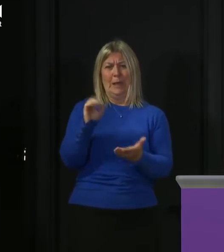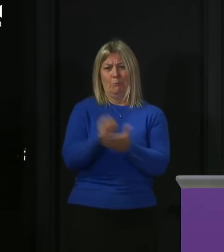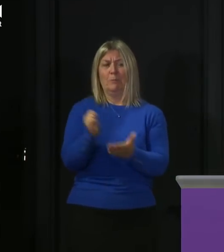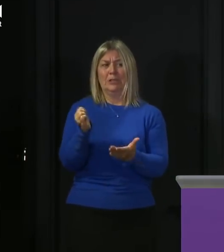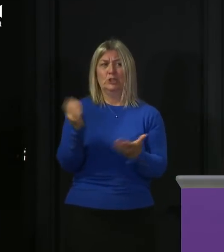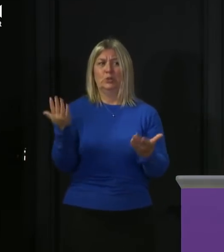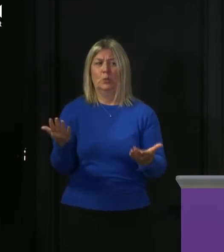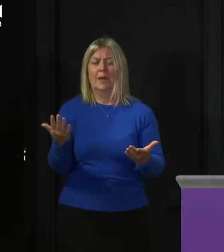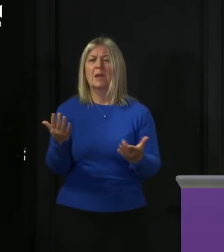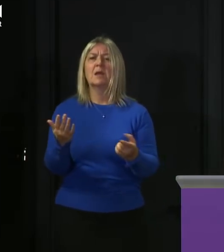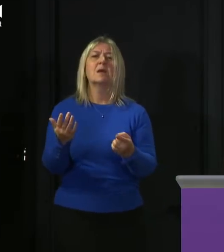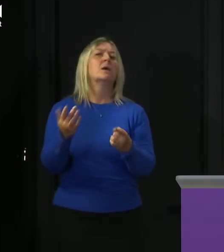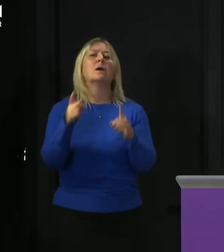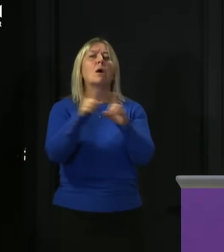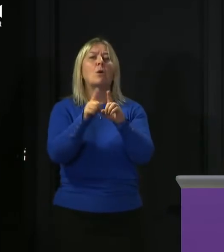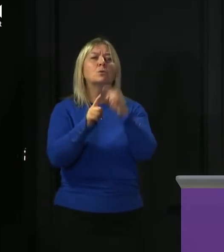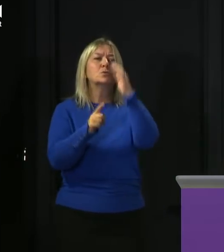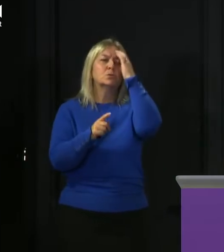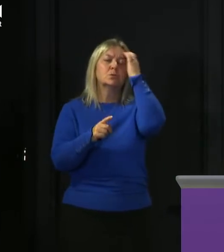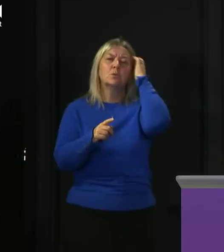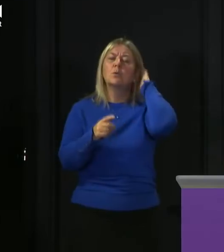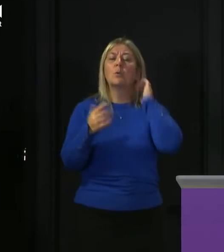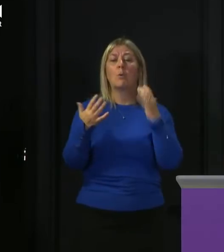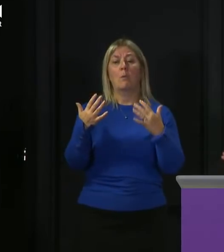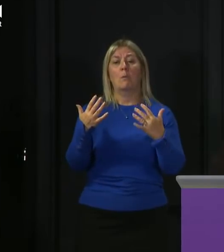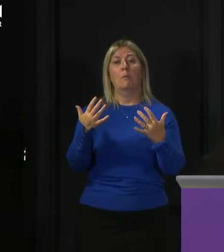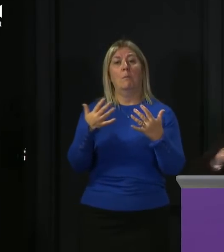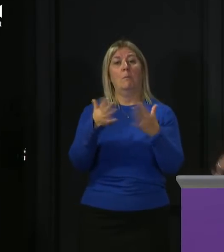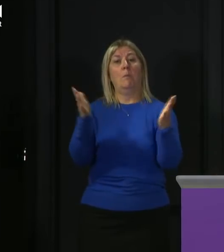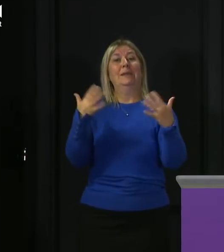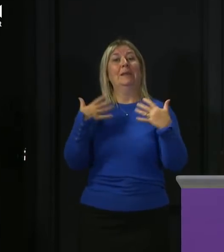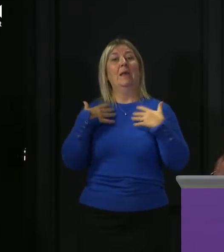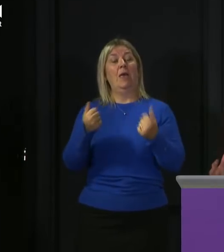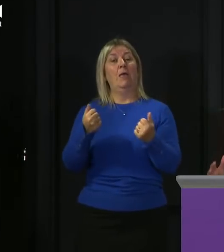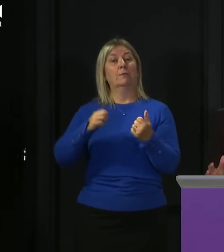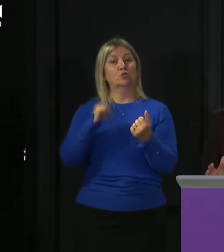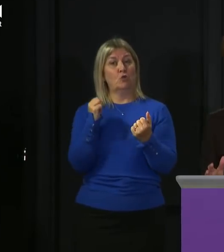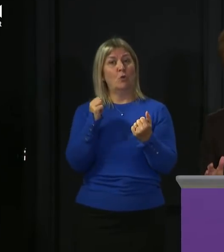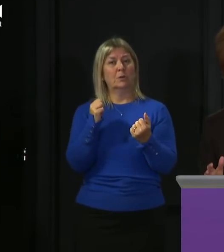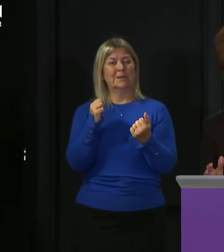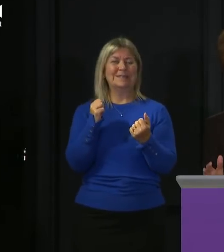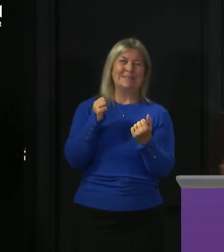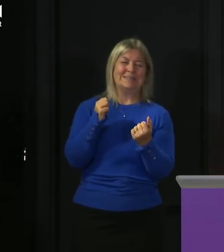work under way which Public Health Scotland are still it's quite a complicated piece of work to